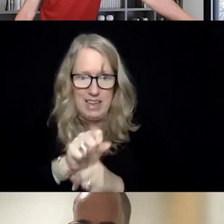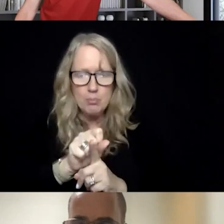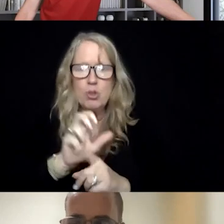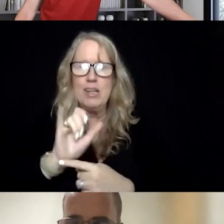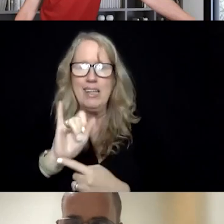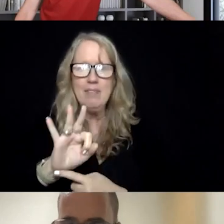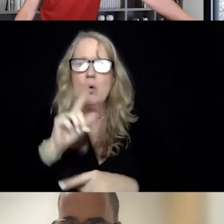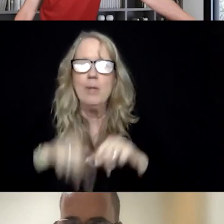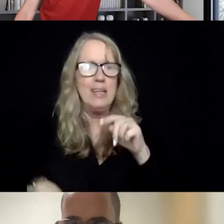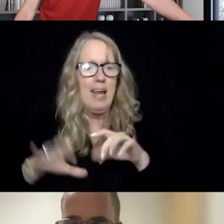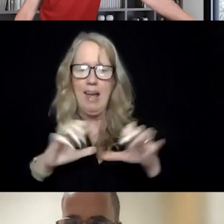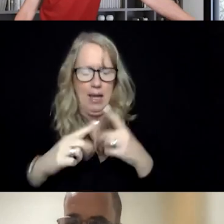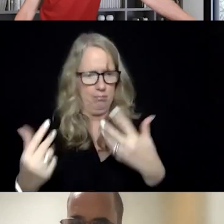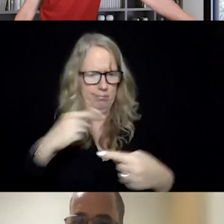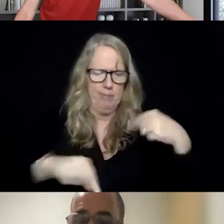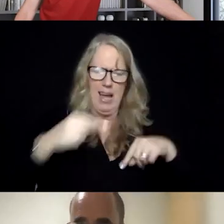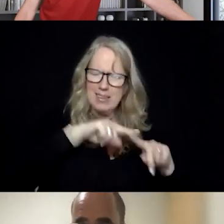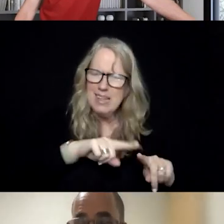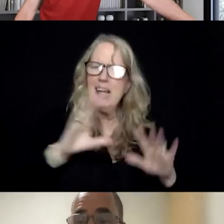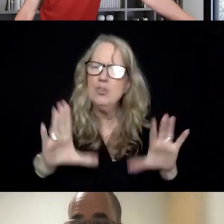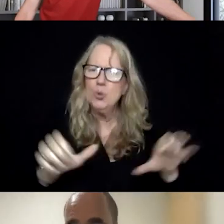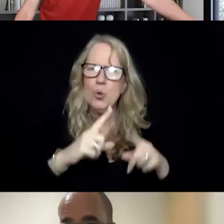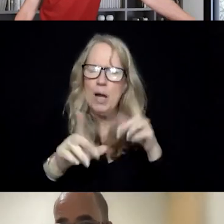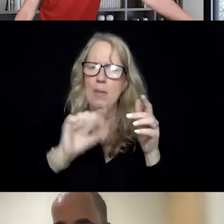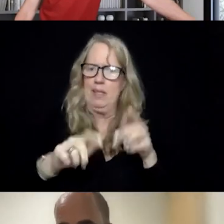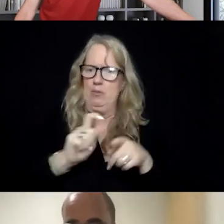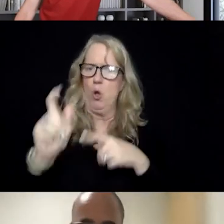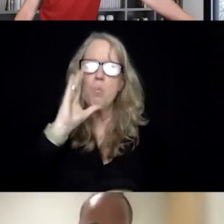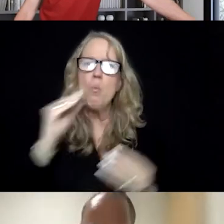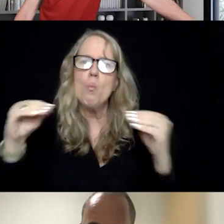GO BACK AND SAY THIS CALL WOULD BE MORE APPROPRIATE AND DESIGN